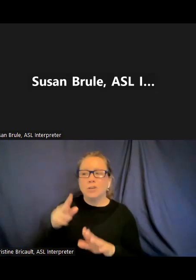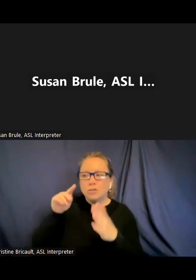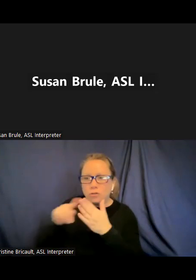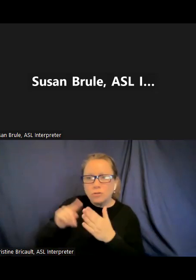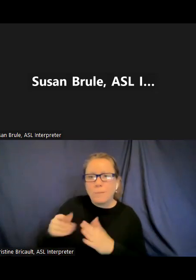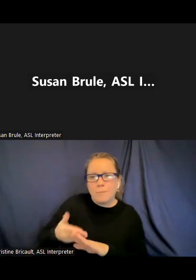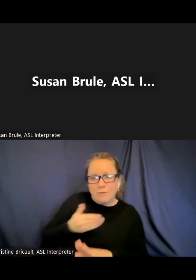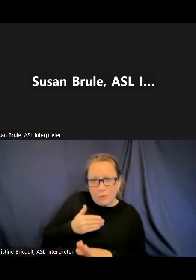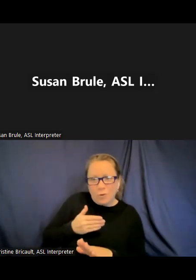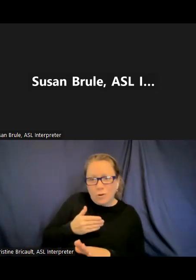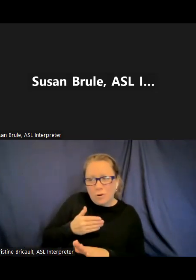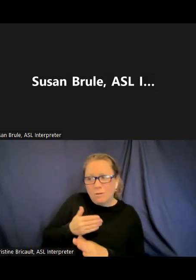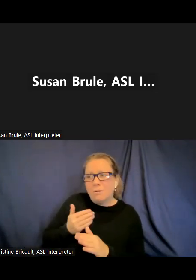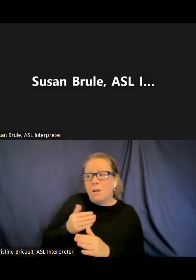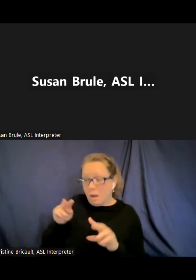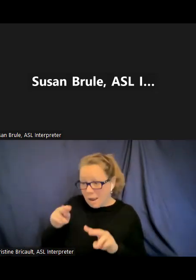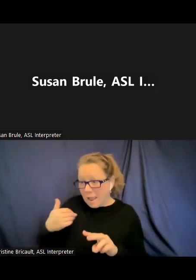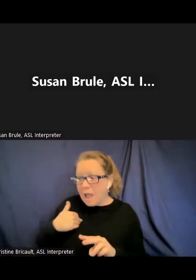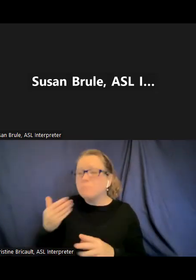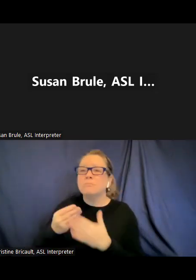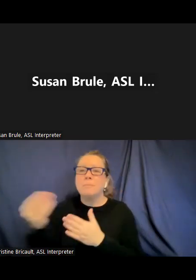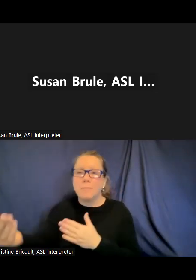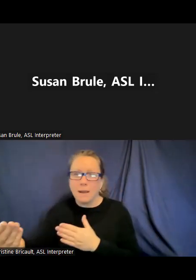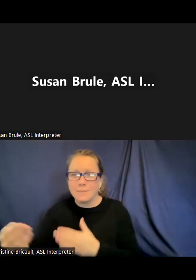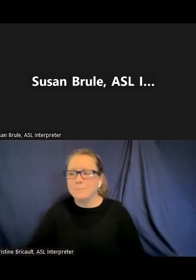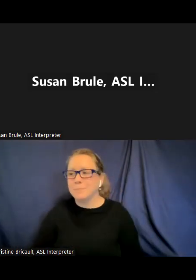after you bought it, than to make sure it's accessible from the get-go.